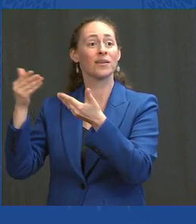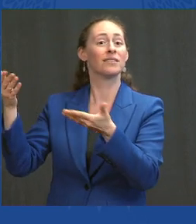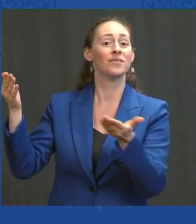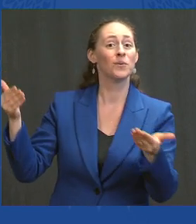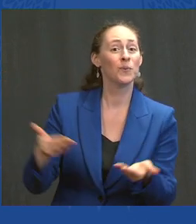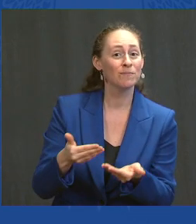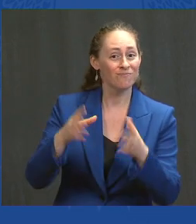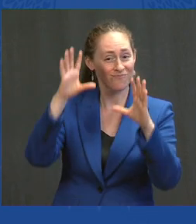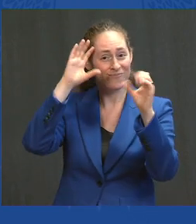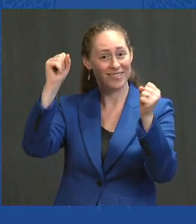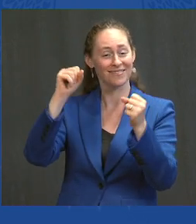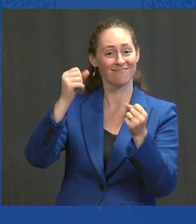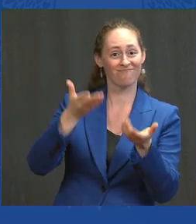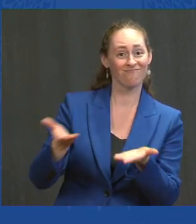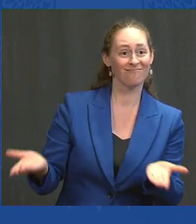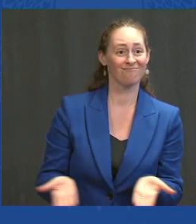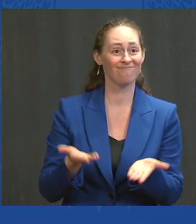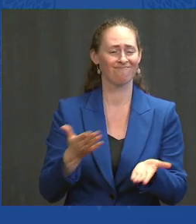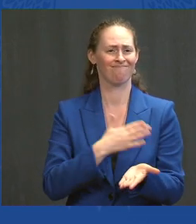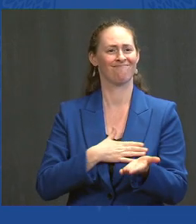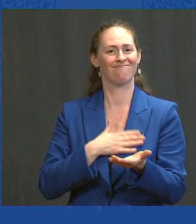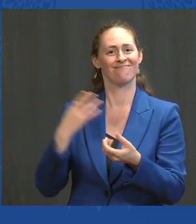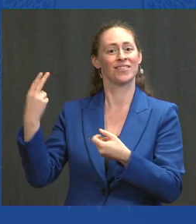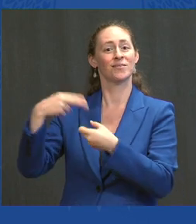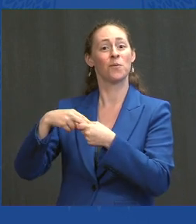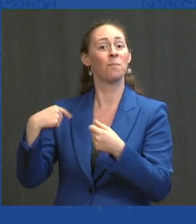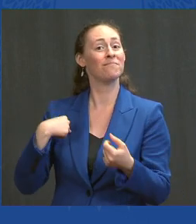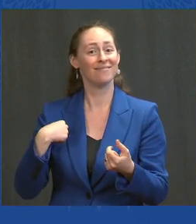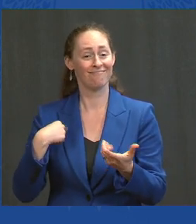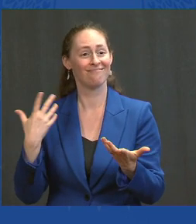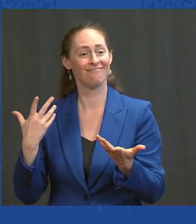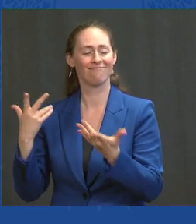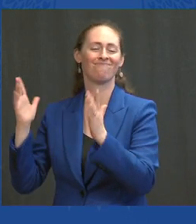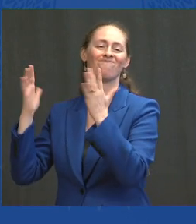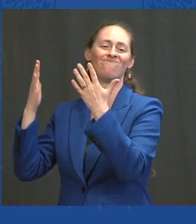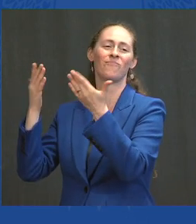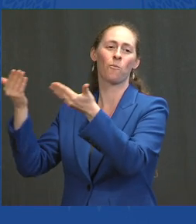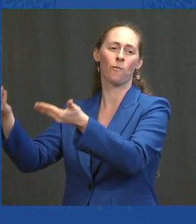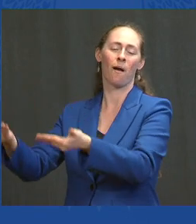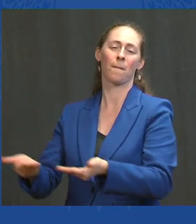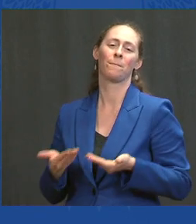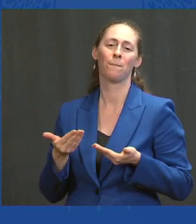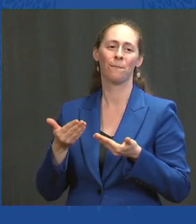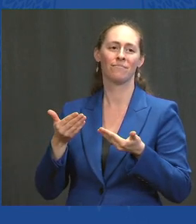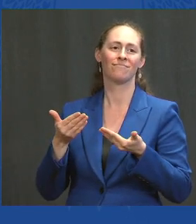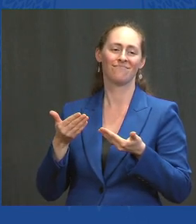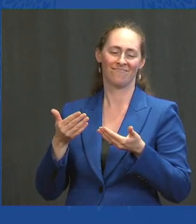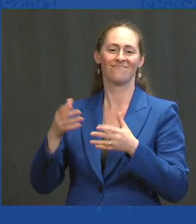Please join me in welcoming Joe Biden, the 46th president of the United States of America.